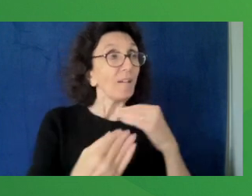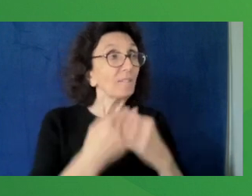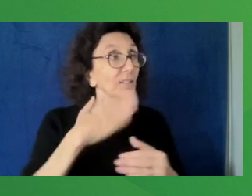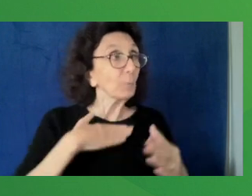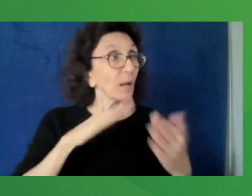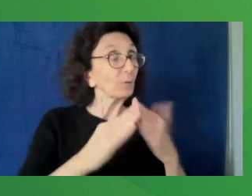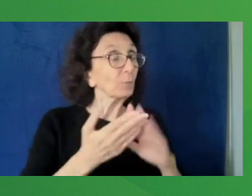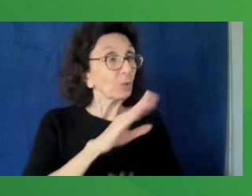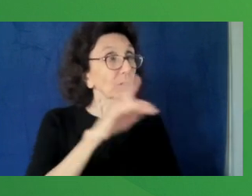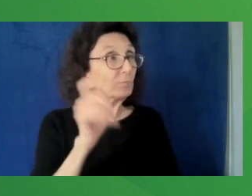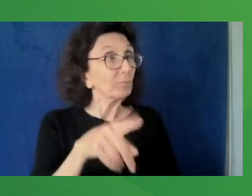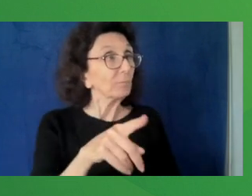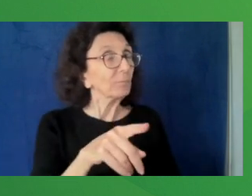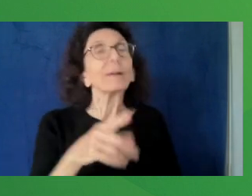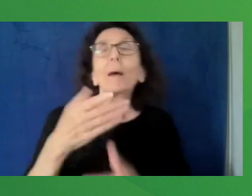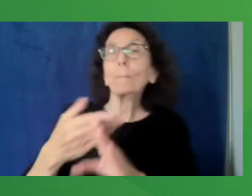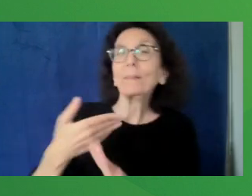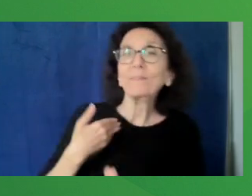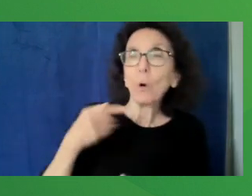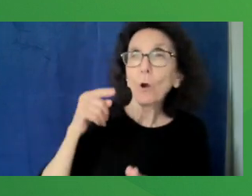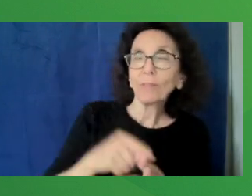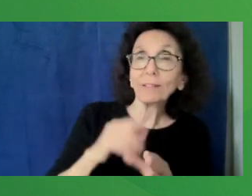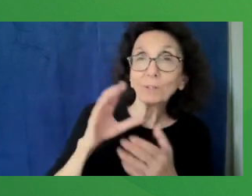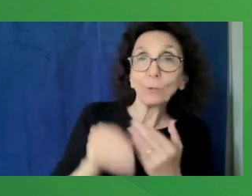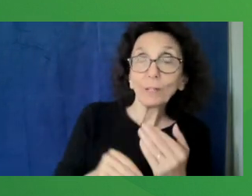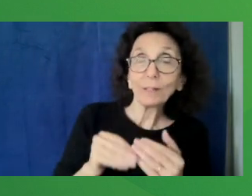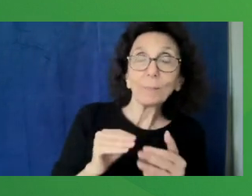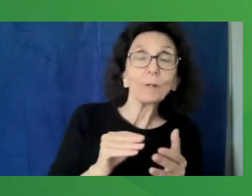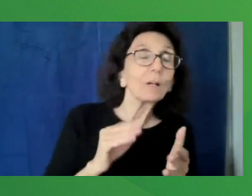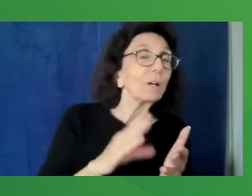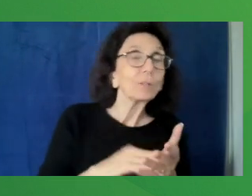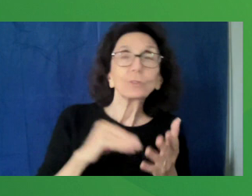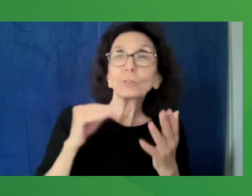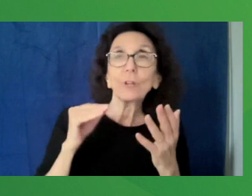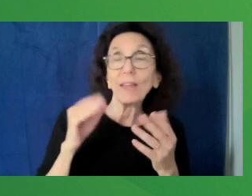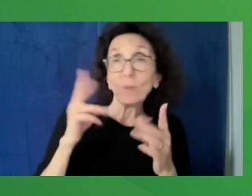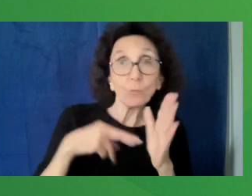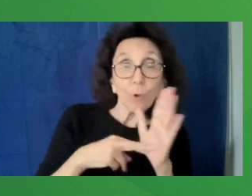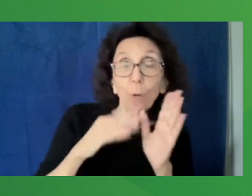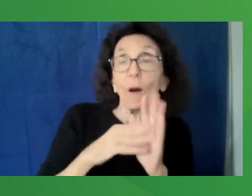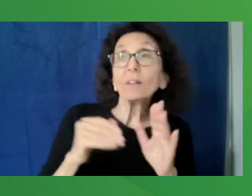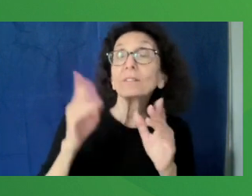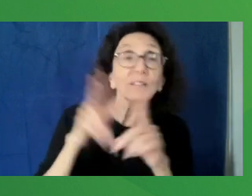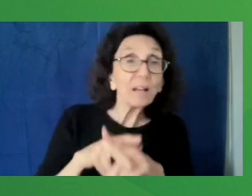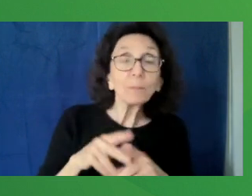Prior to exposure to the curriculum, the role models, the assignments, the teachers you had